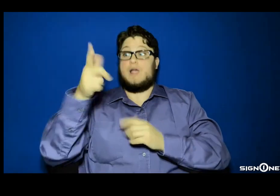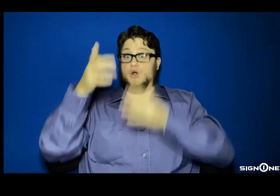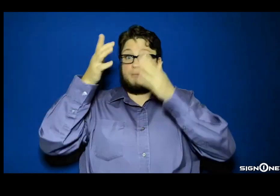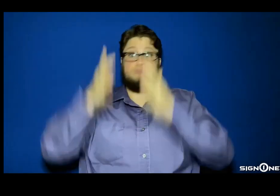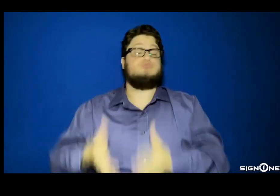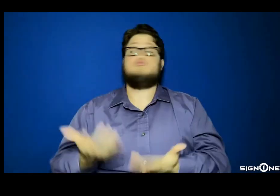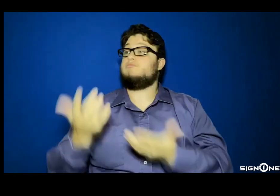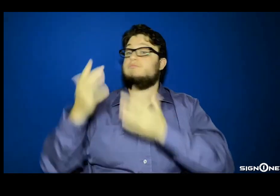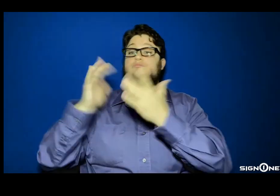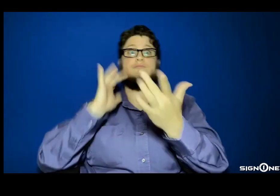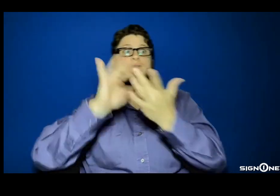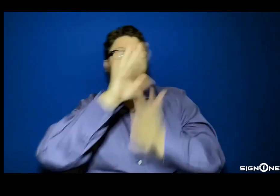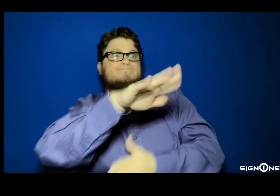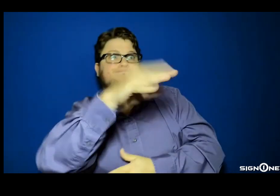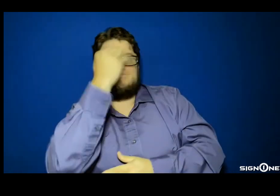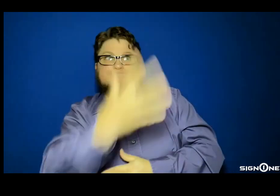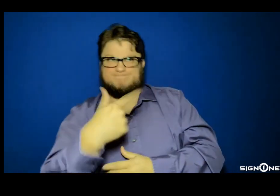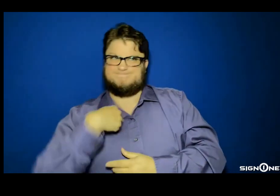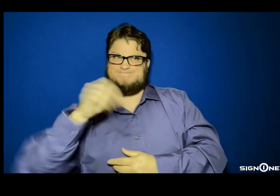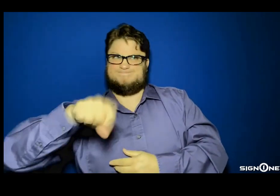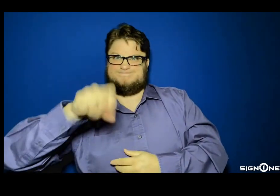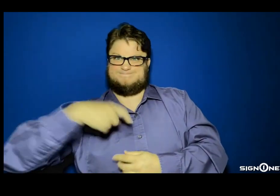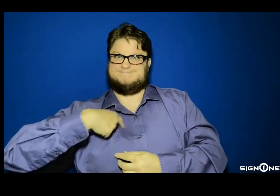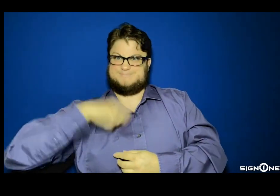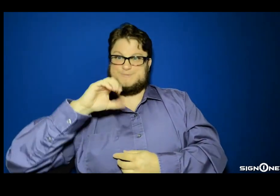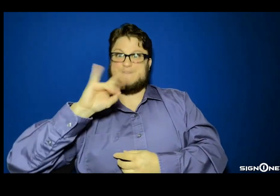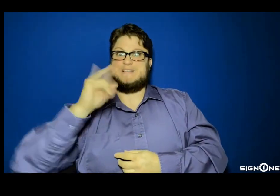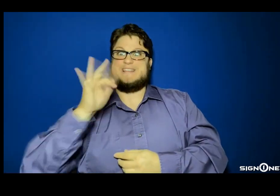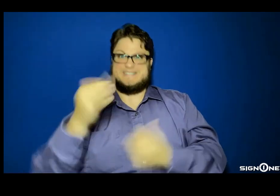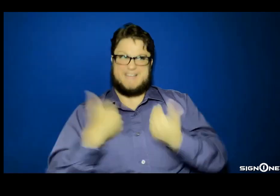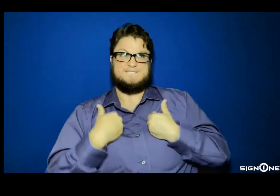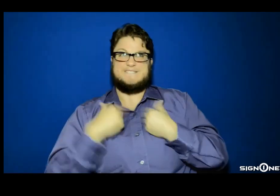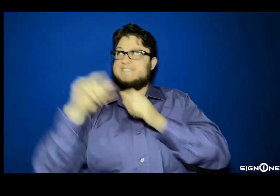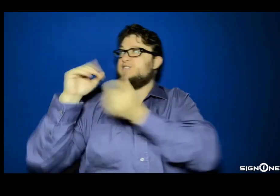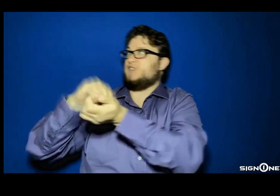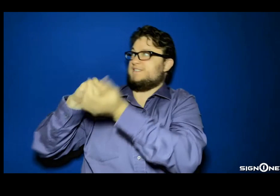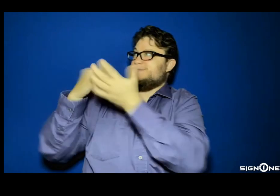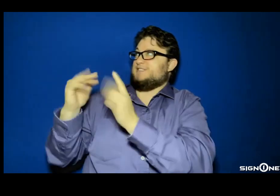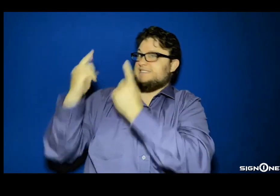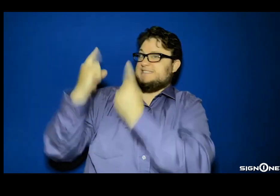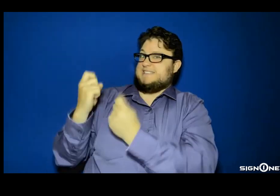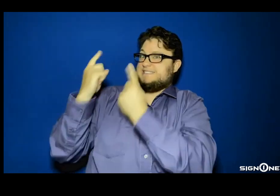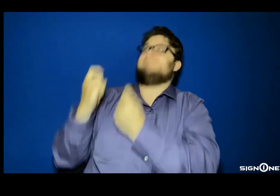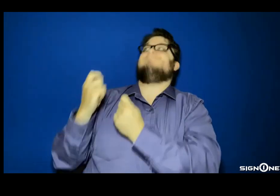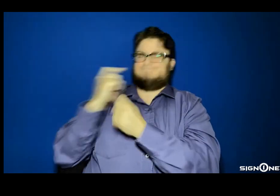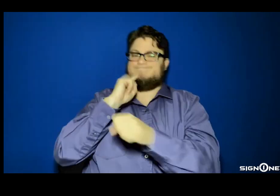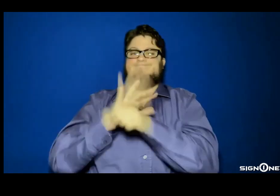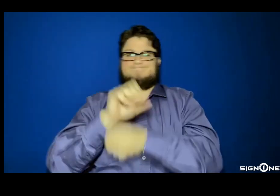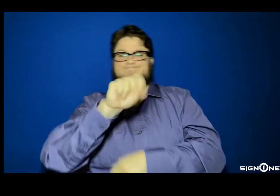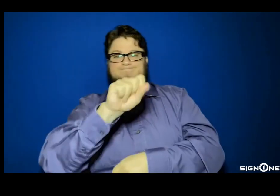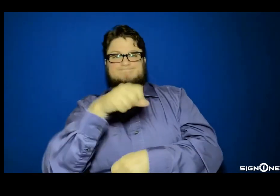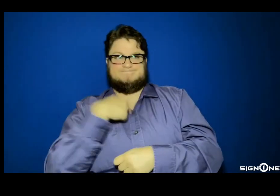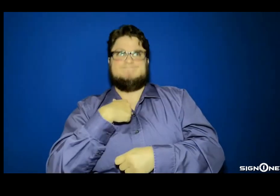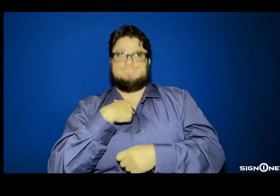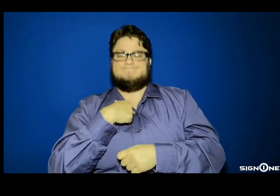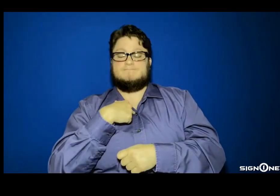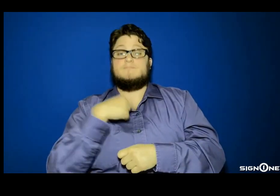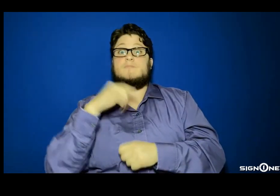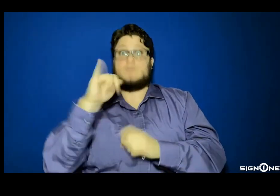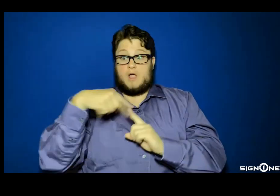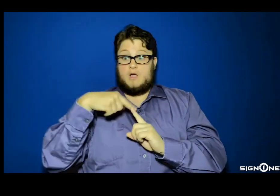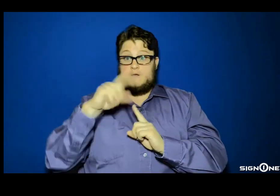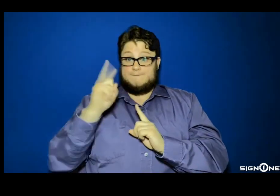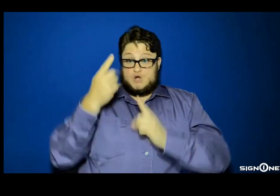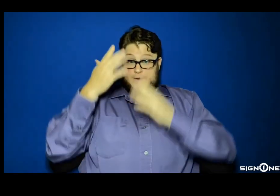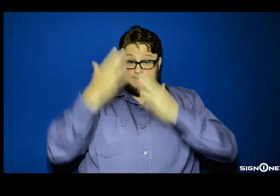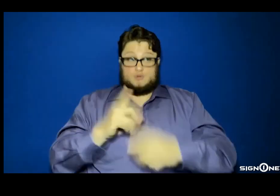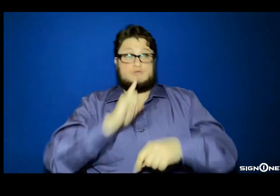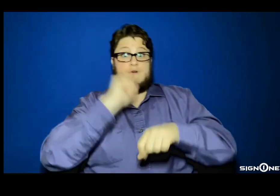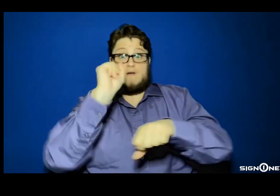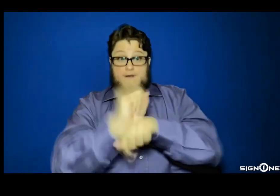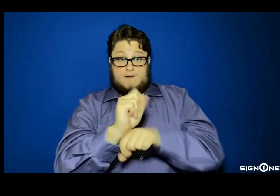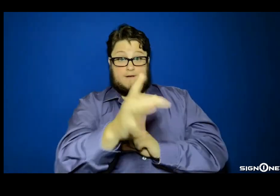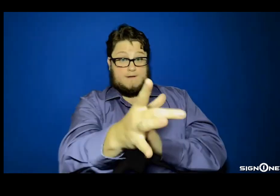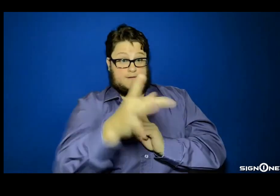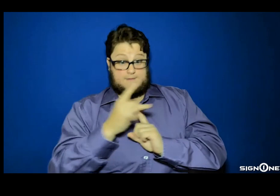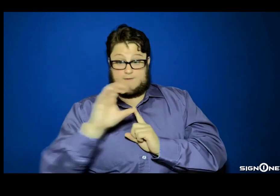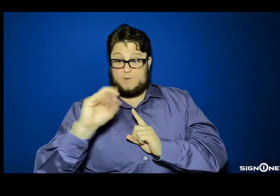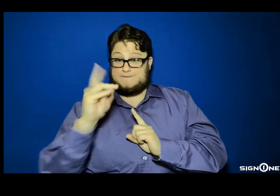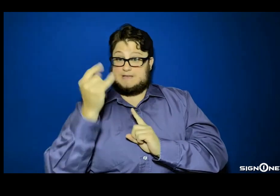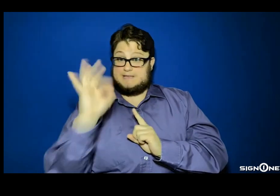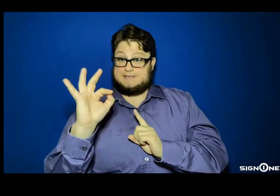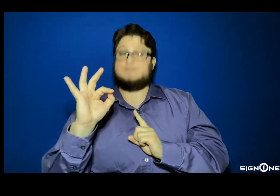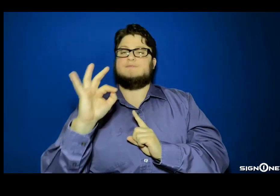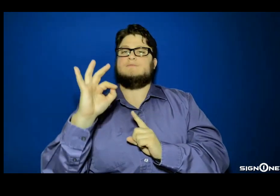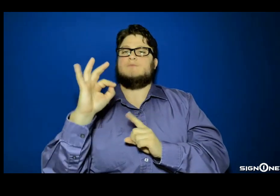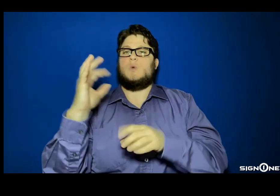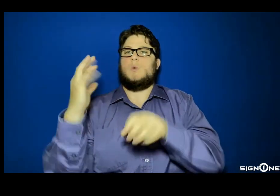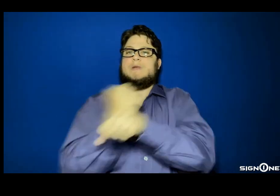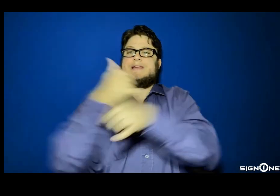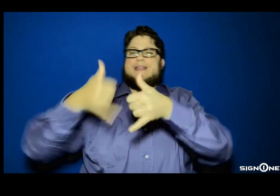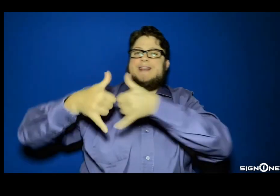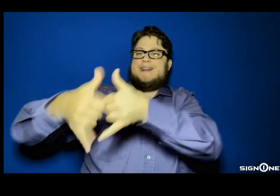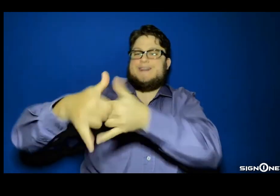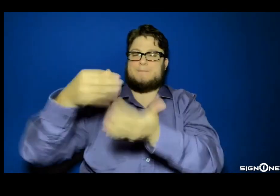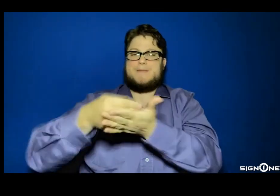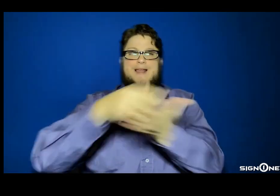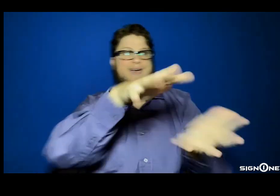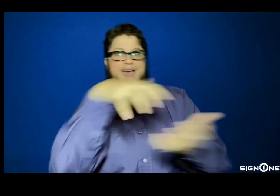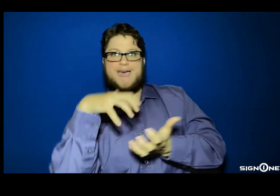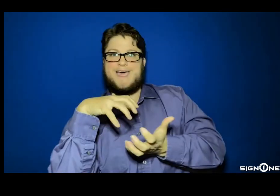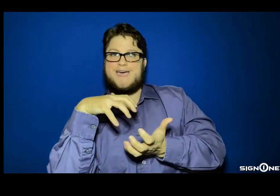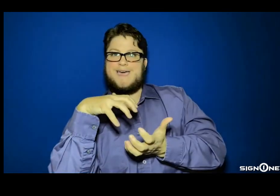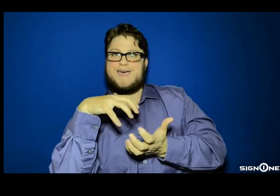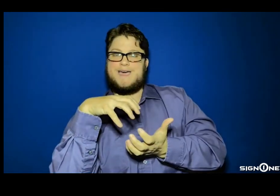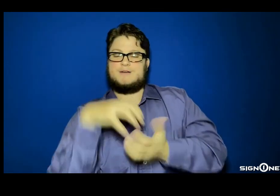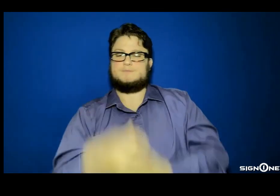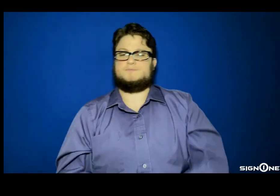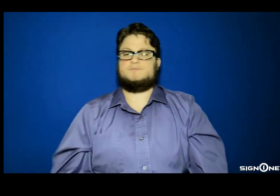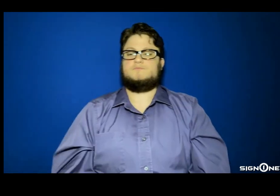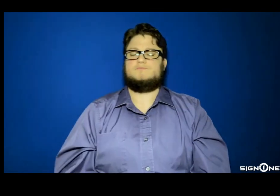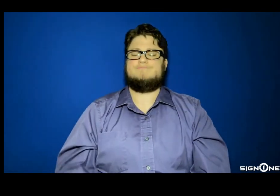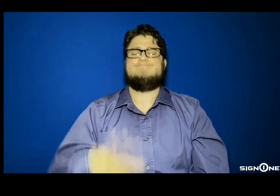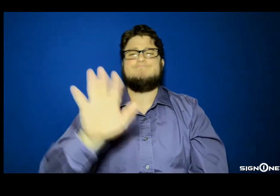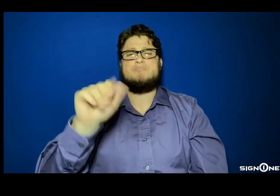The first person to get infected and confirmed by a doctor wins the money made off ticket sales.